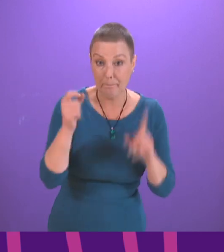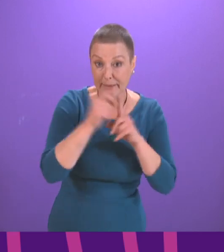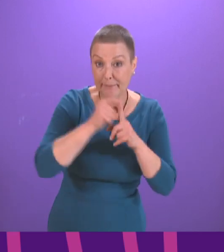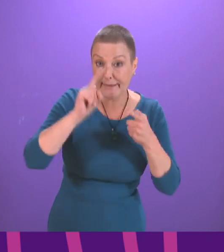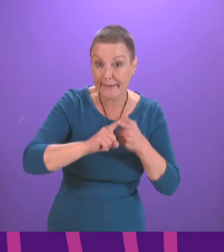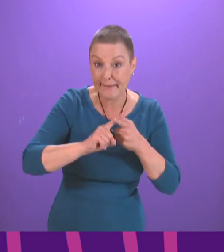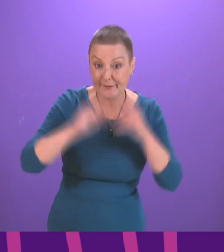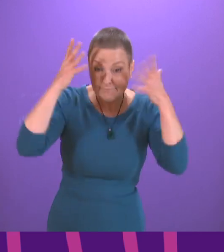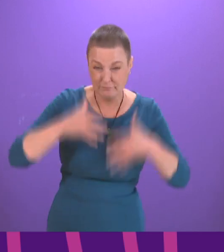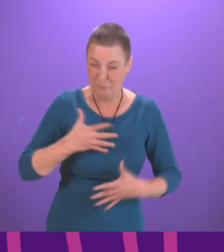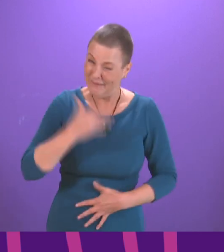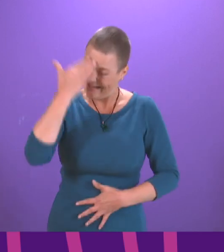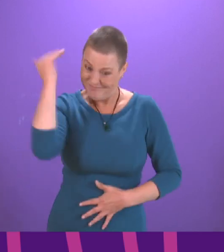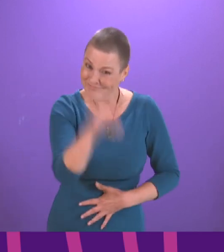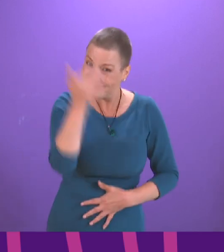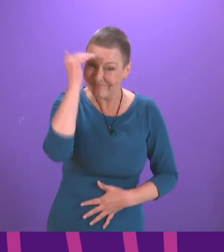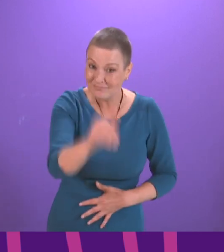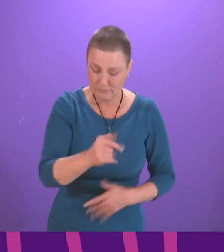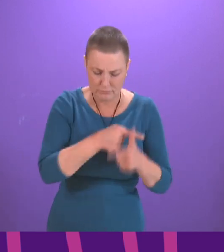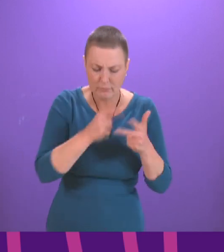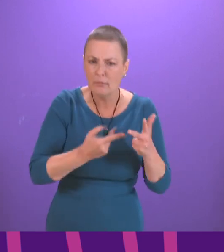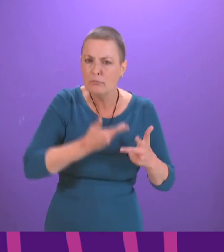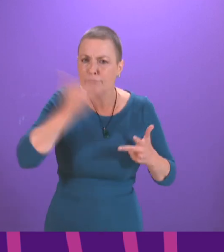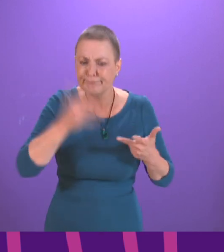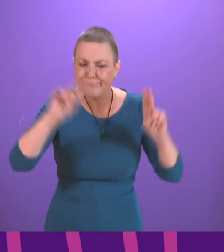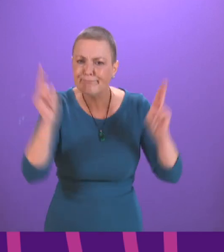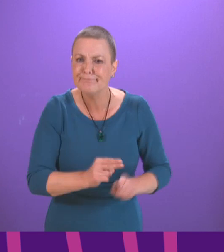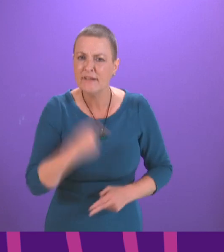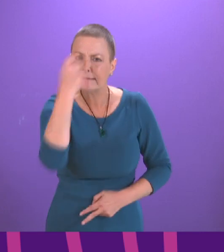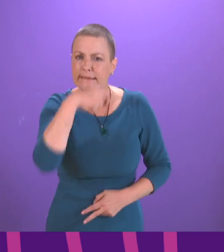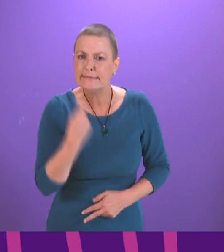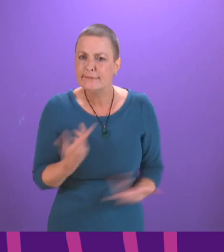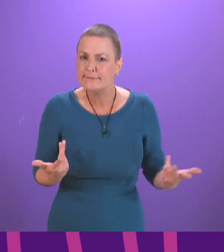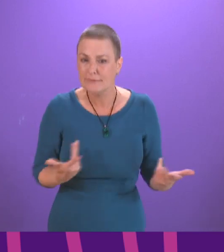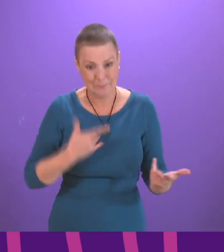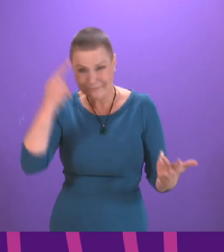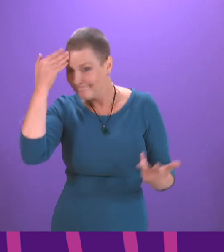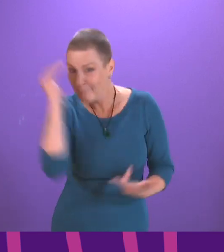warning after warning; the lack of testing of care home staff, despite warning after